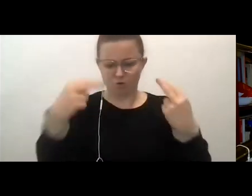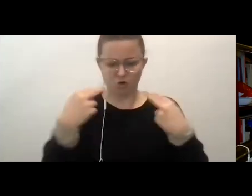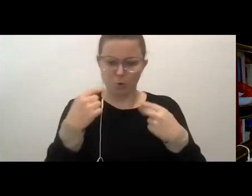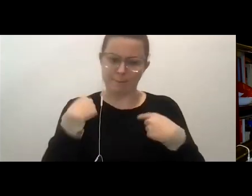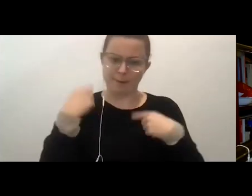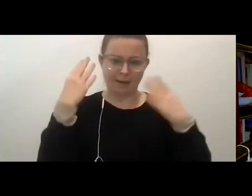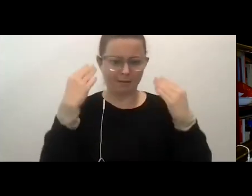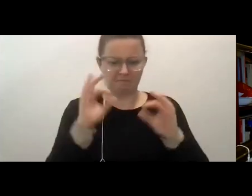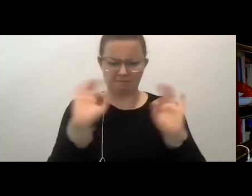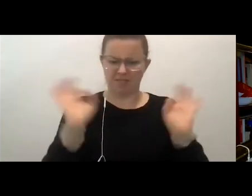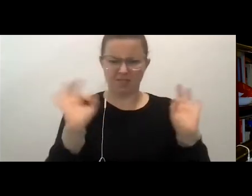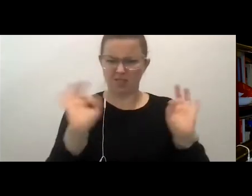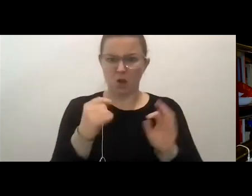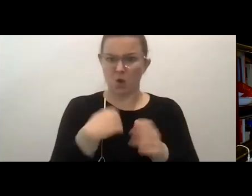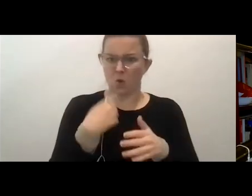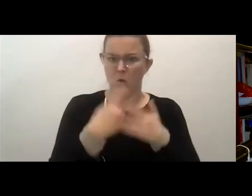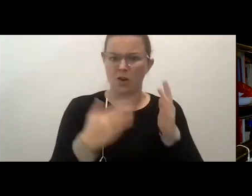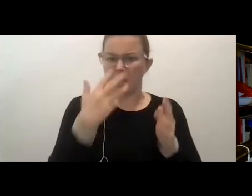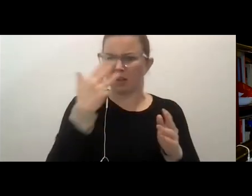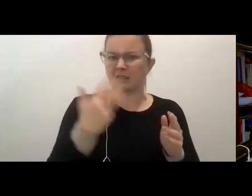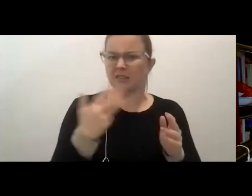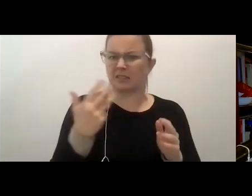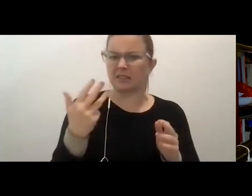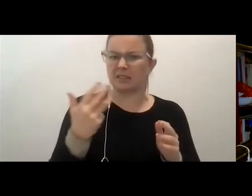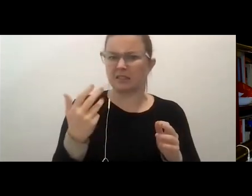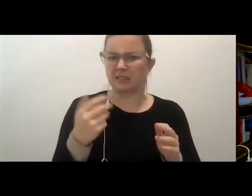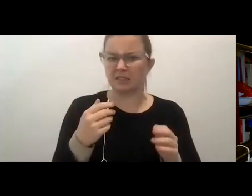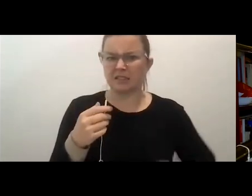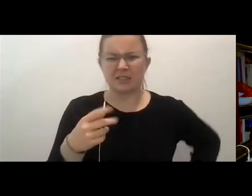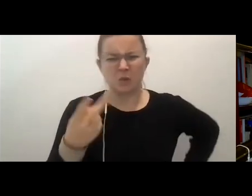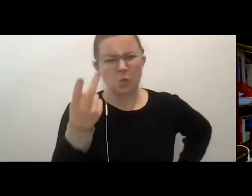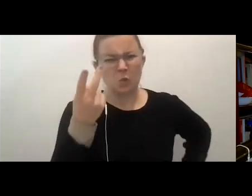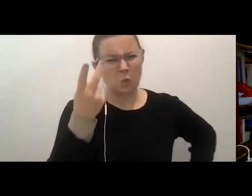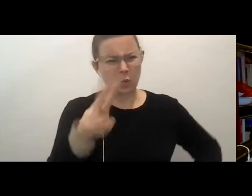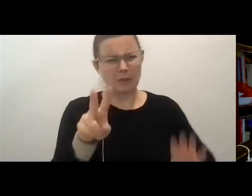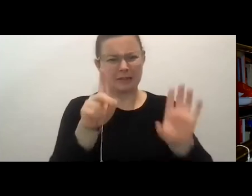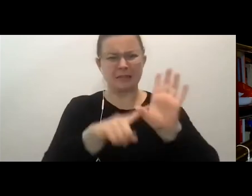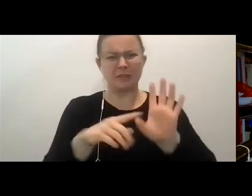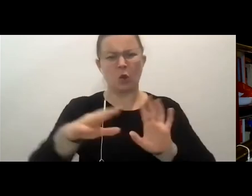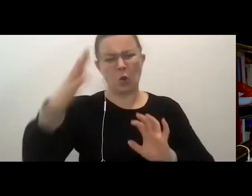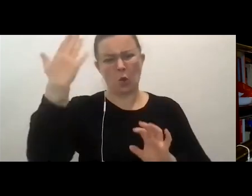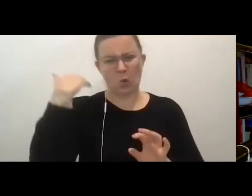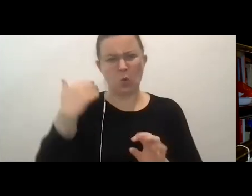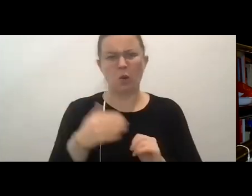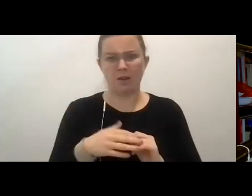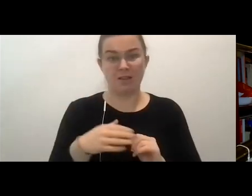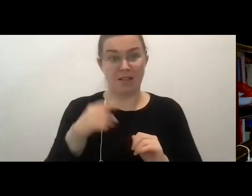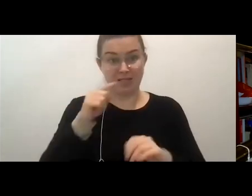I was only 19 years old. This was 20 years ago, mind you, and back then in the Philippines I was a model